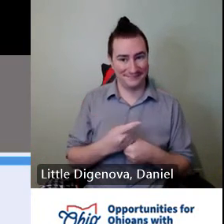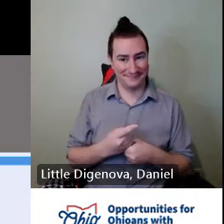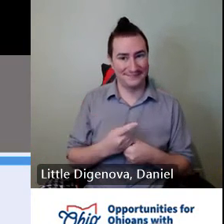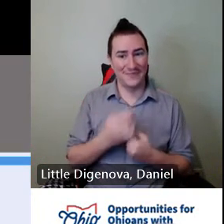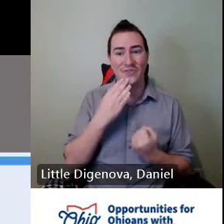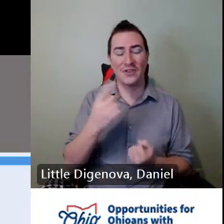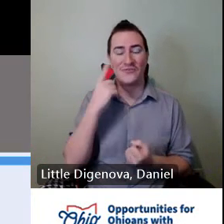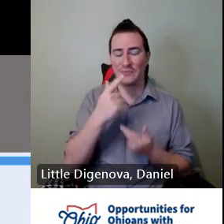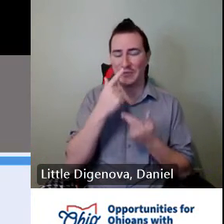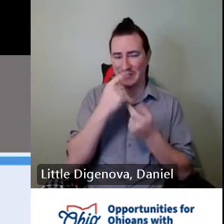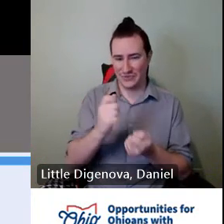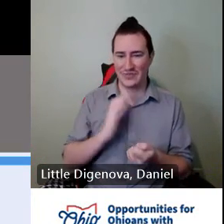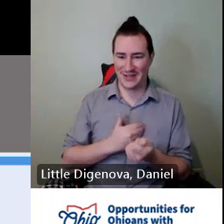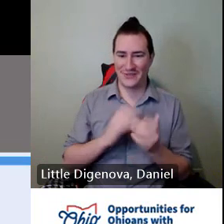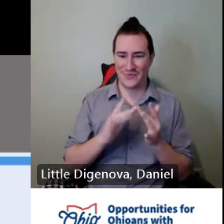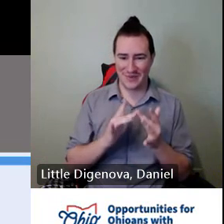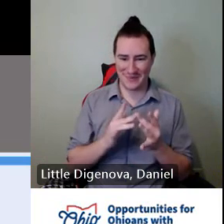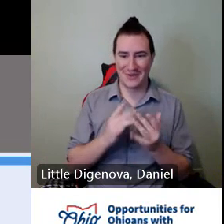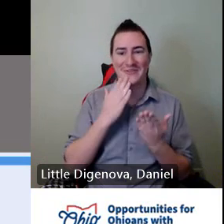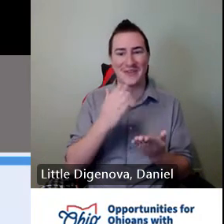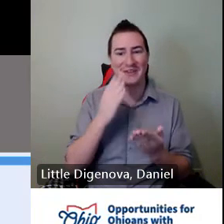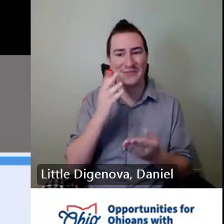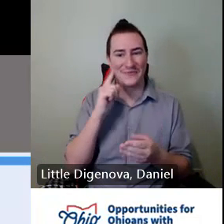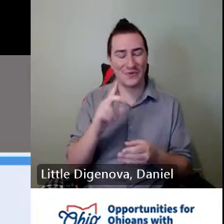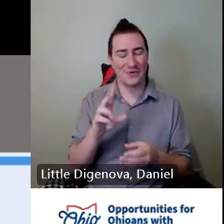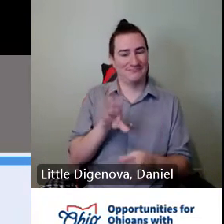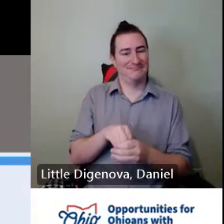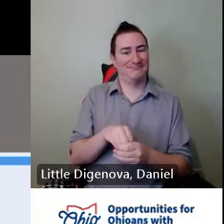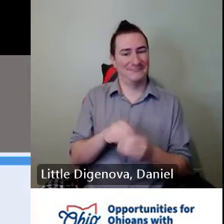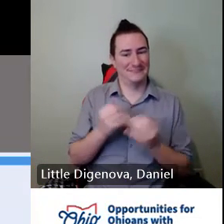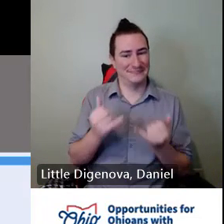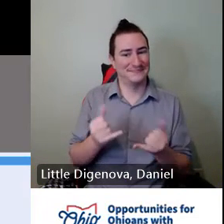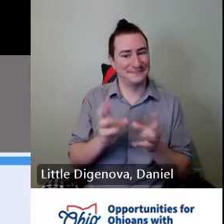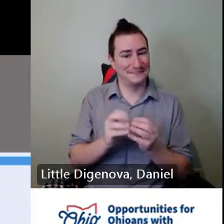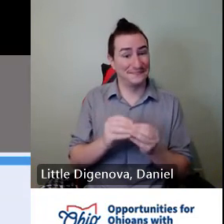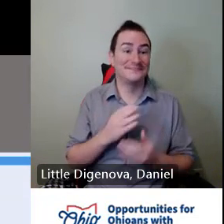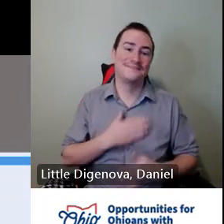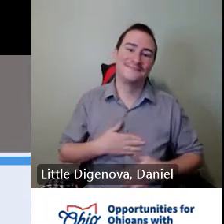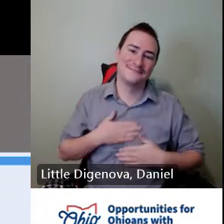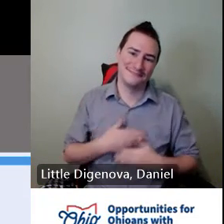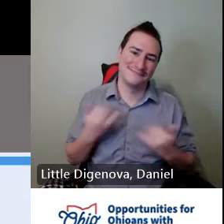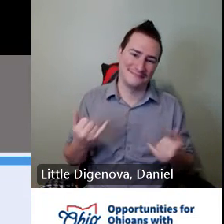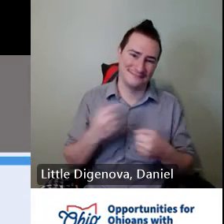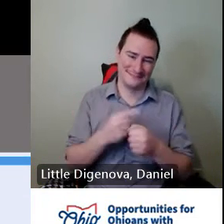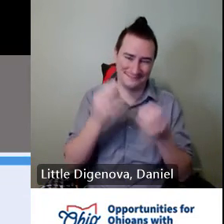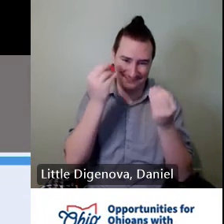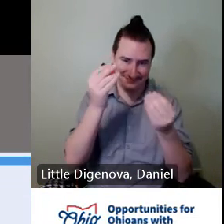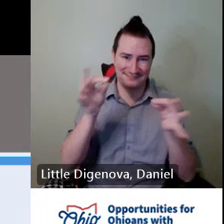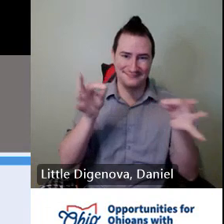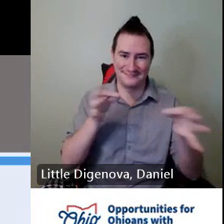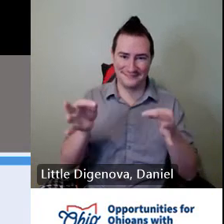your great participation and questions. We certainly enjoyed sharing today's information with you. Thank you to Shelly and Julia.